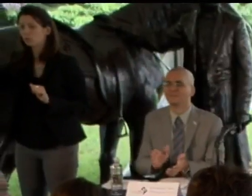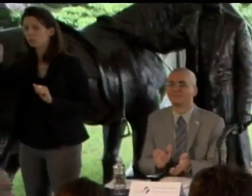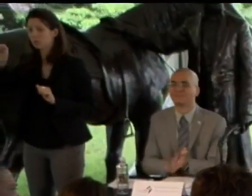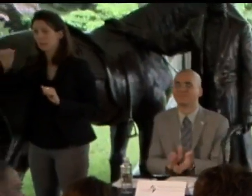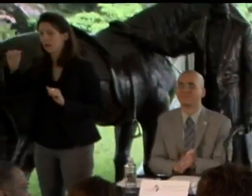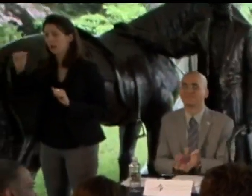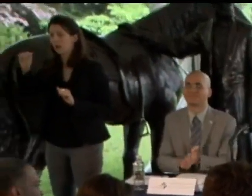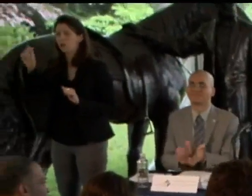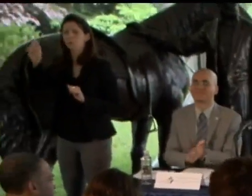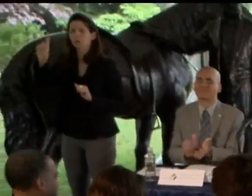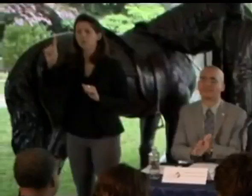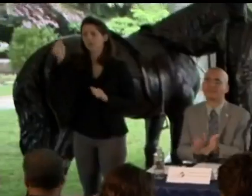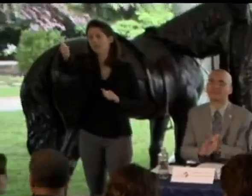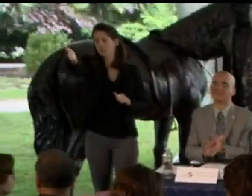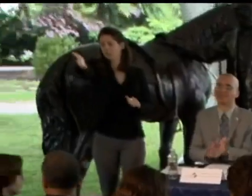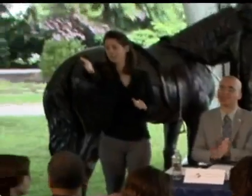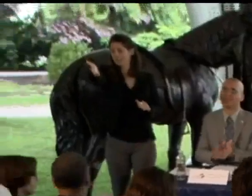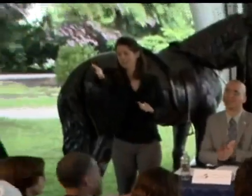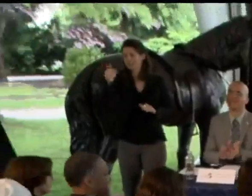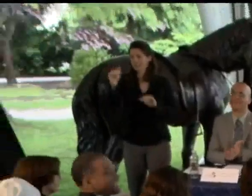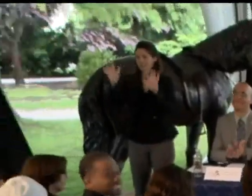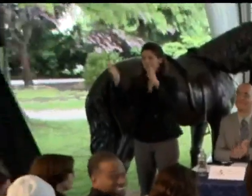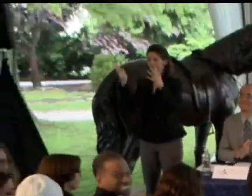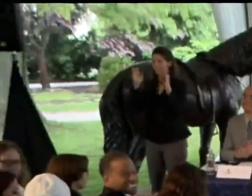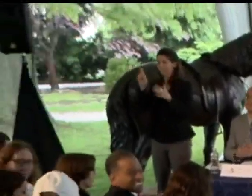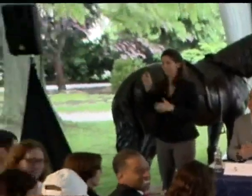B BEVERLY PERRY'S OFFICE. GIVE HIM A ROUND OF APPLAUSE.